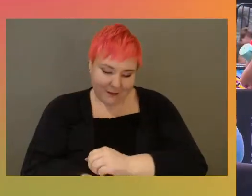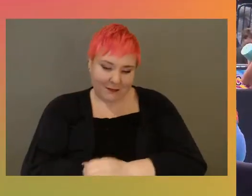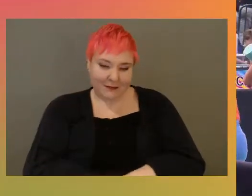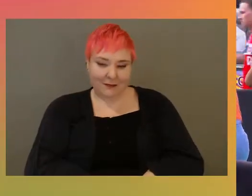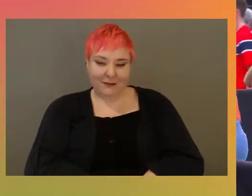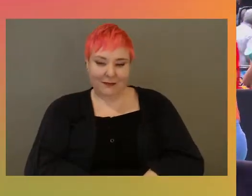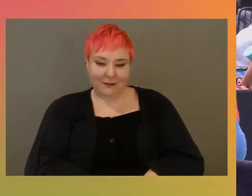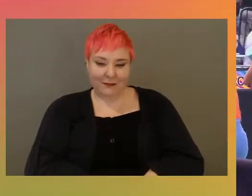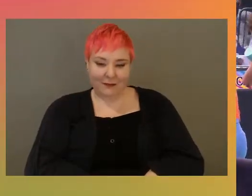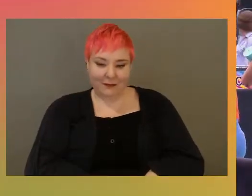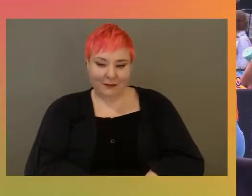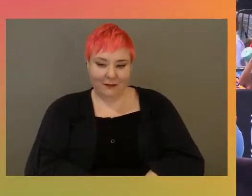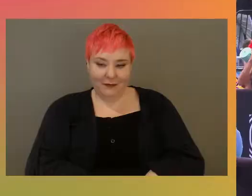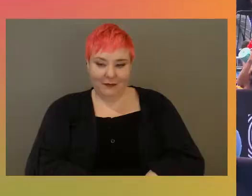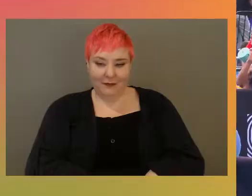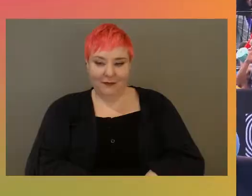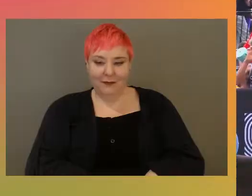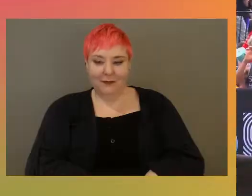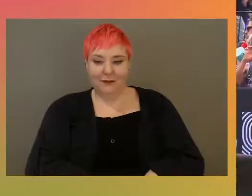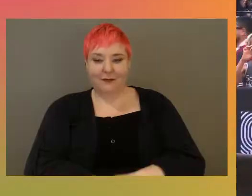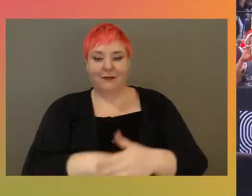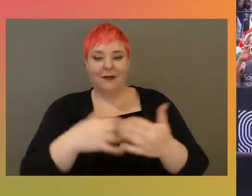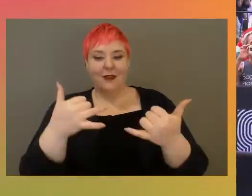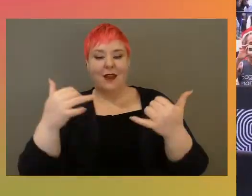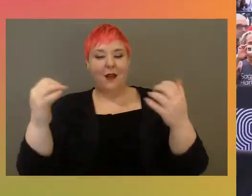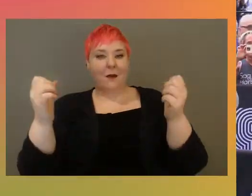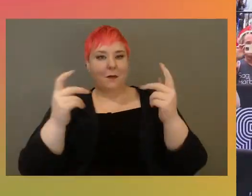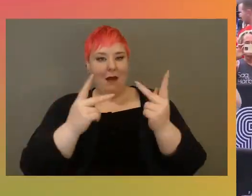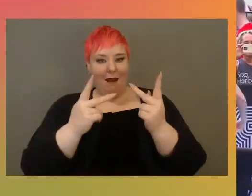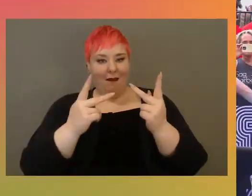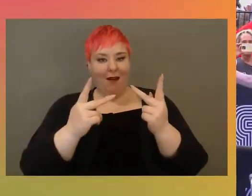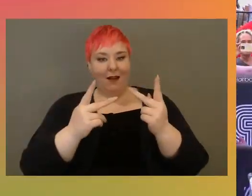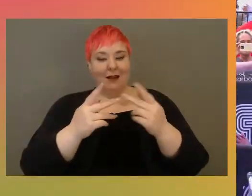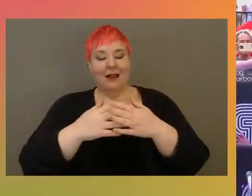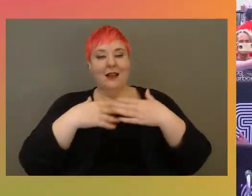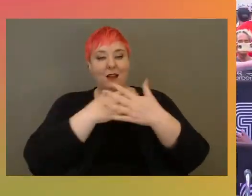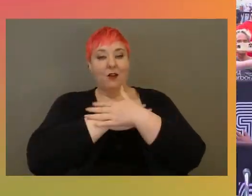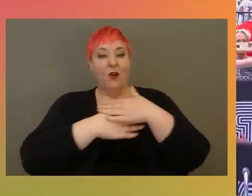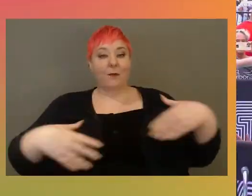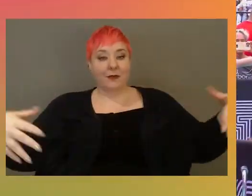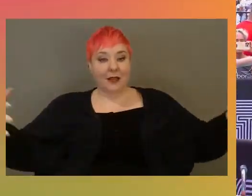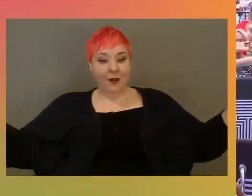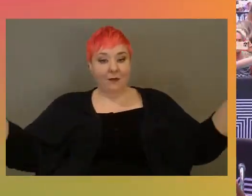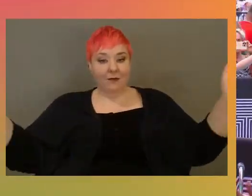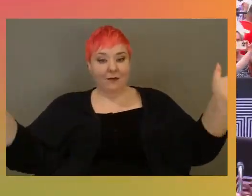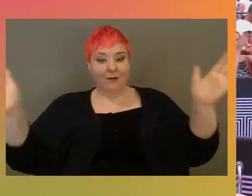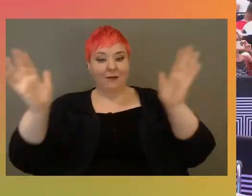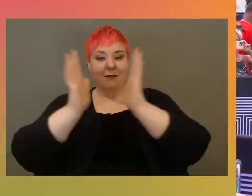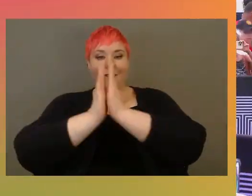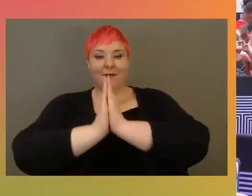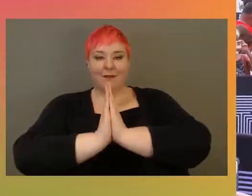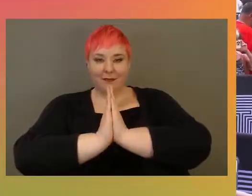INTO THE BACKBEND, EXHALE INTO THE HUNCH.